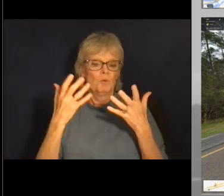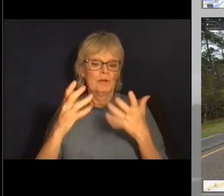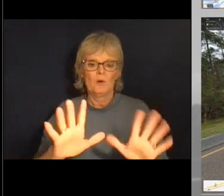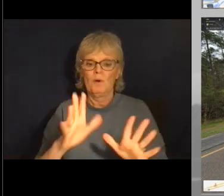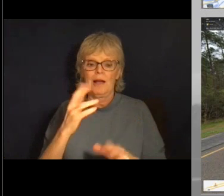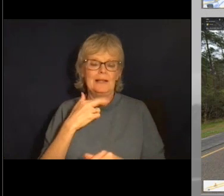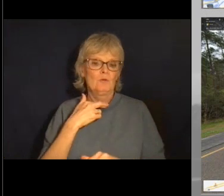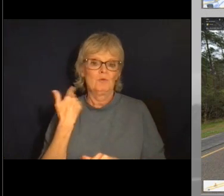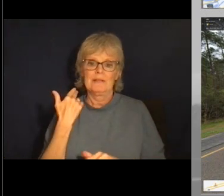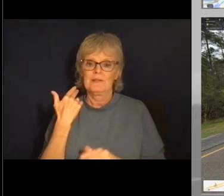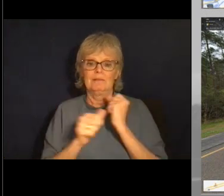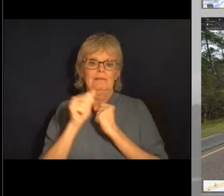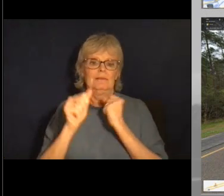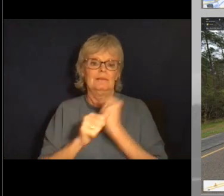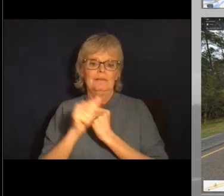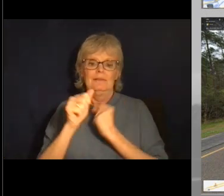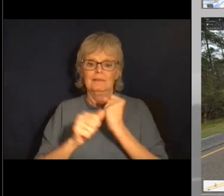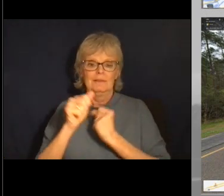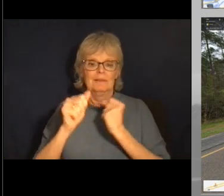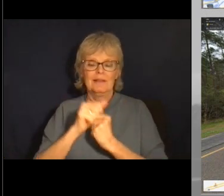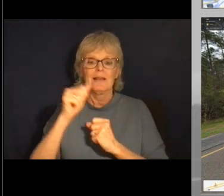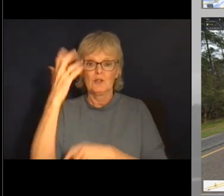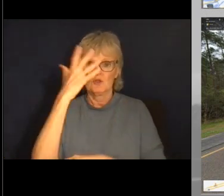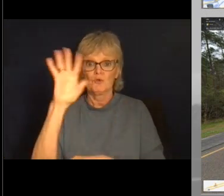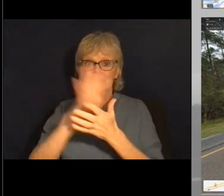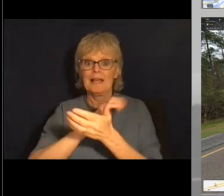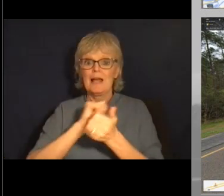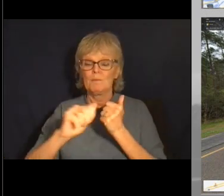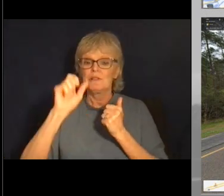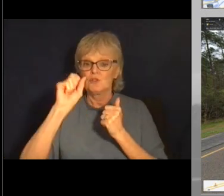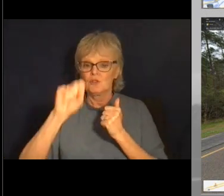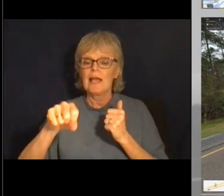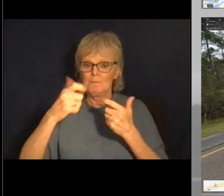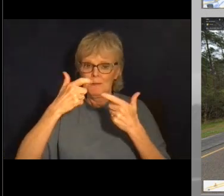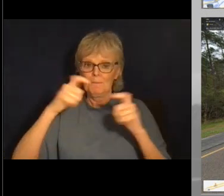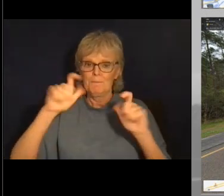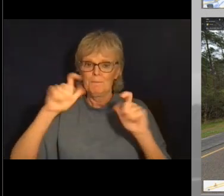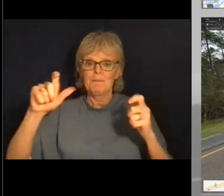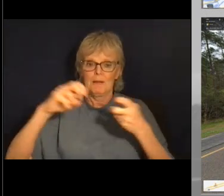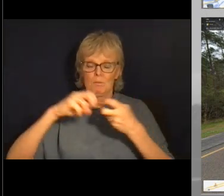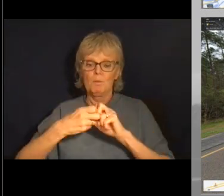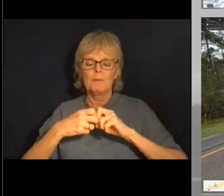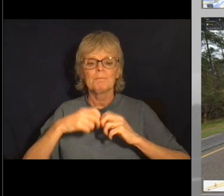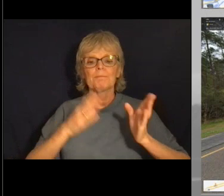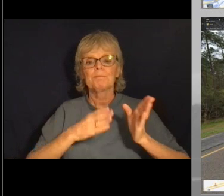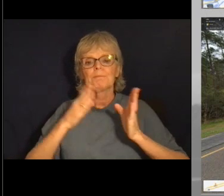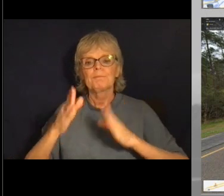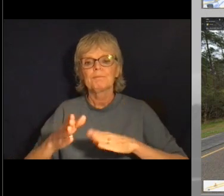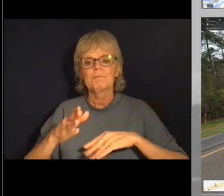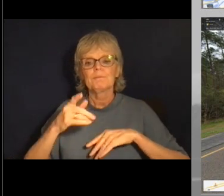and it may not flood, but that tree damage could be a really, really big problem. All right. so what about this one? This one's in town, you know,